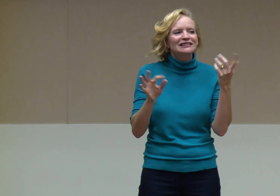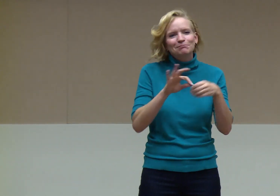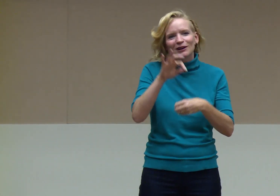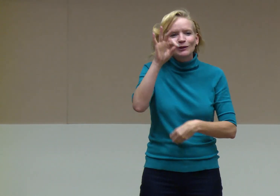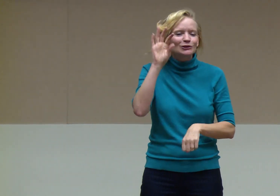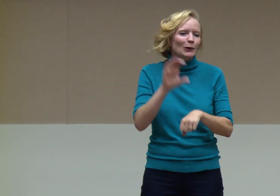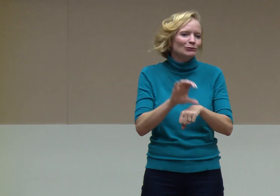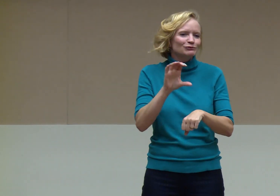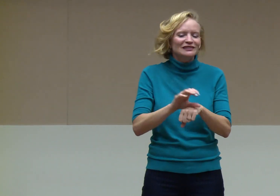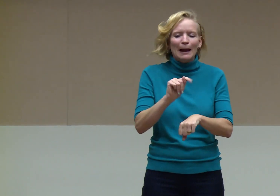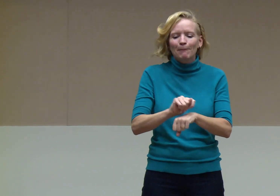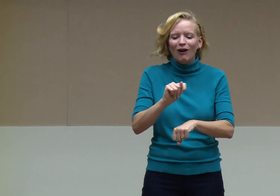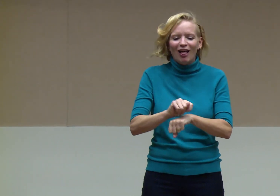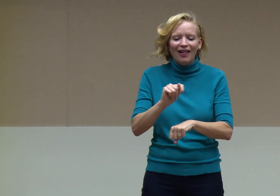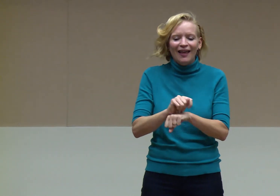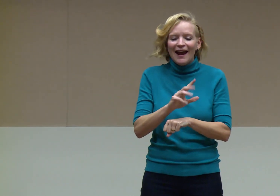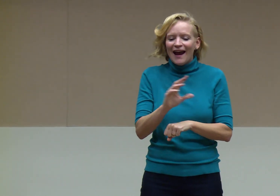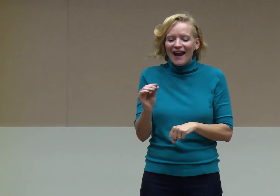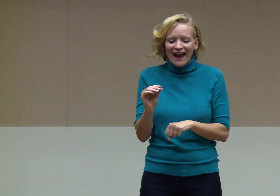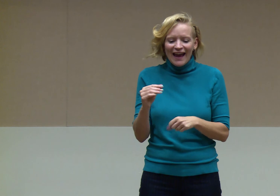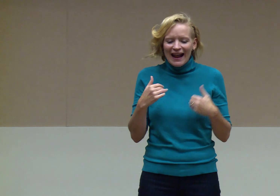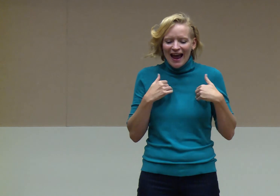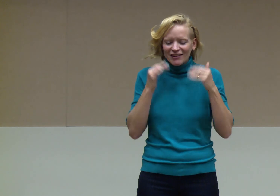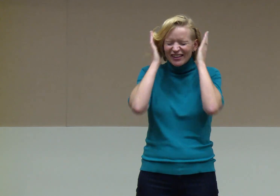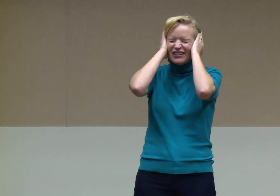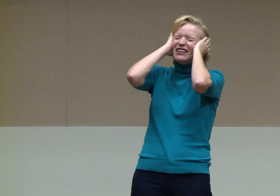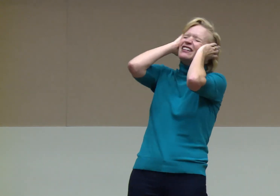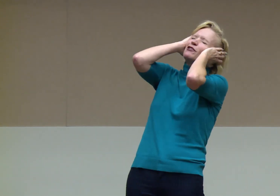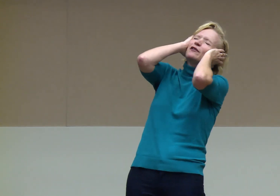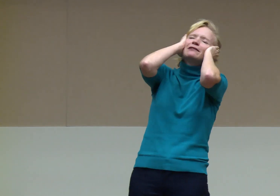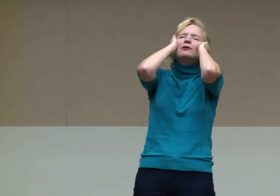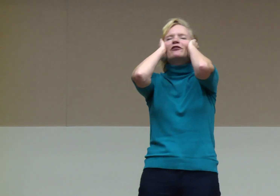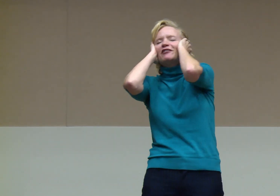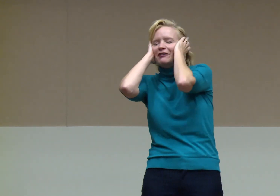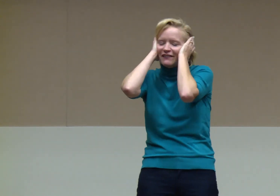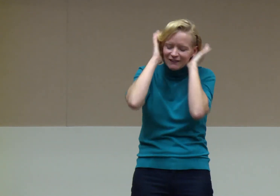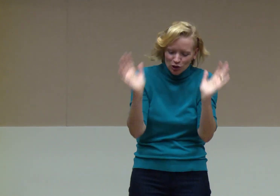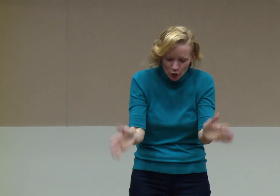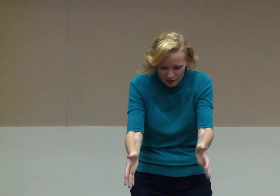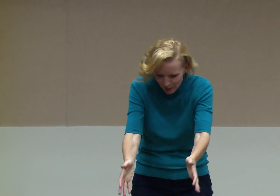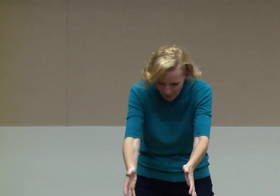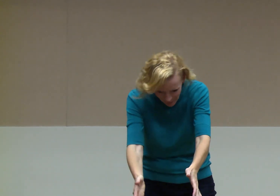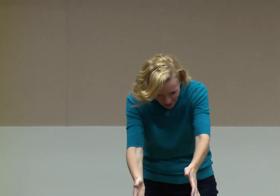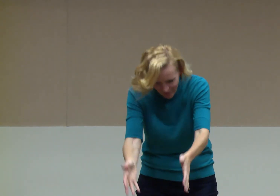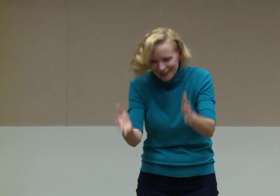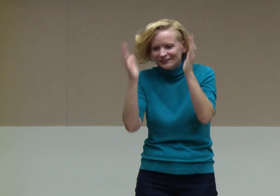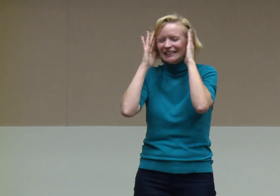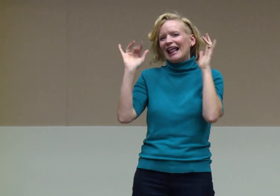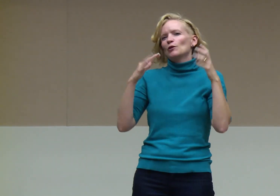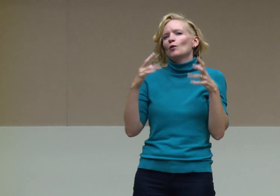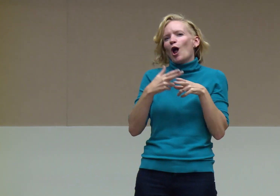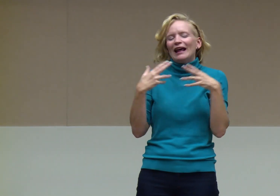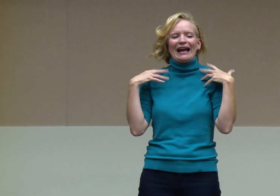We went to some kind of spiritual temple and they were doing that, you know, with their hands.